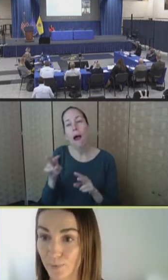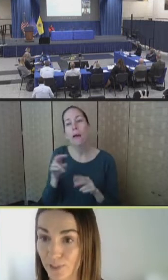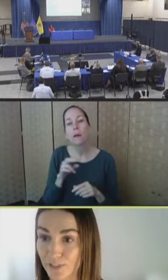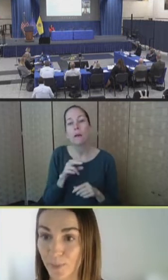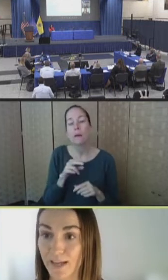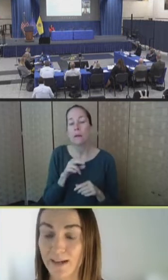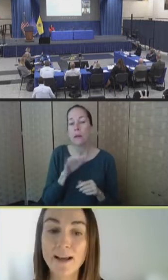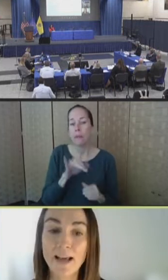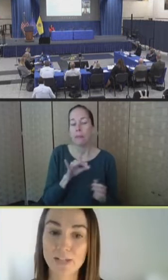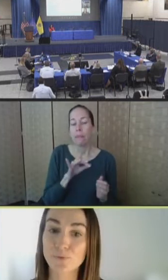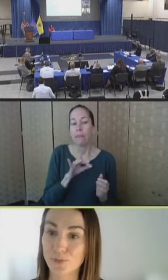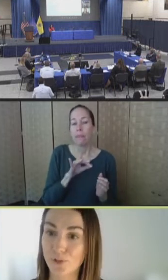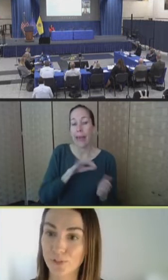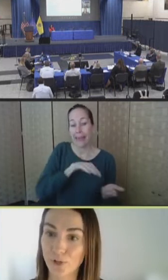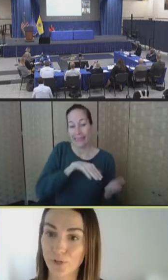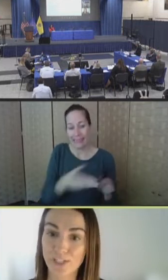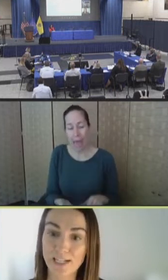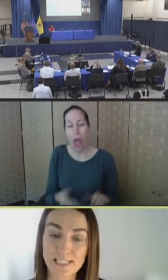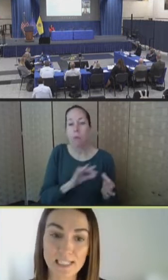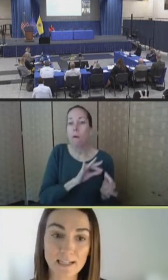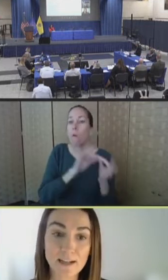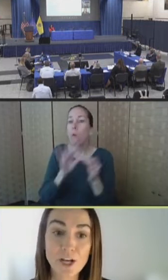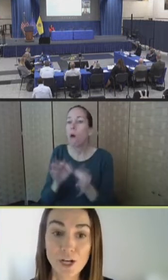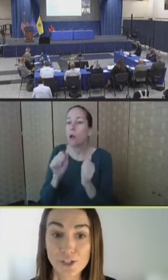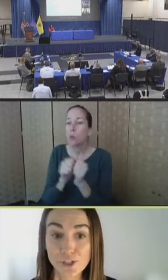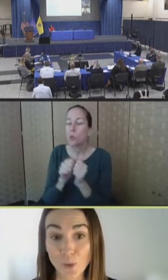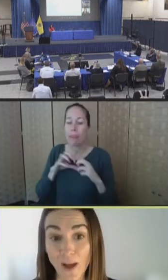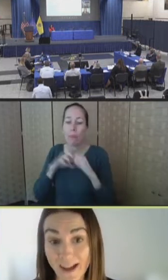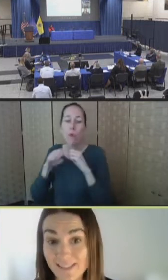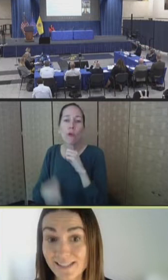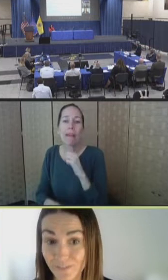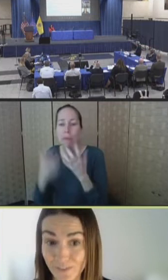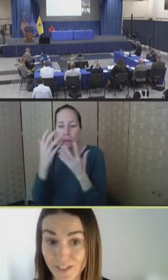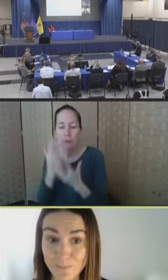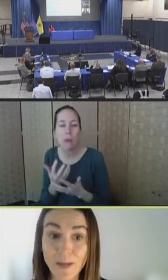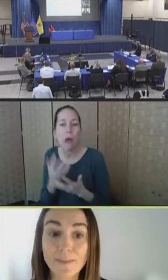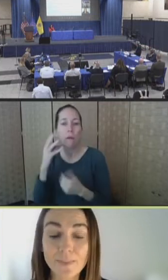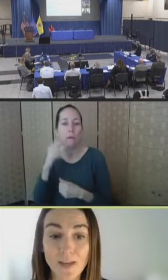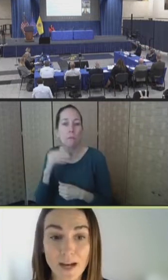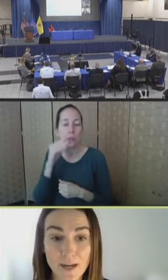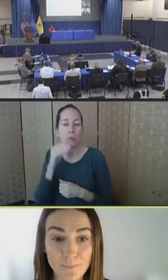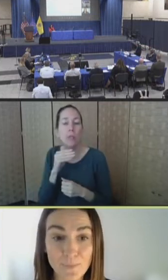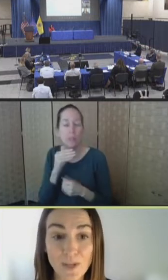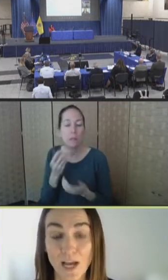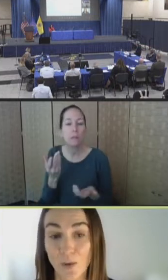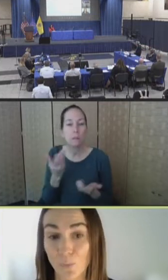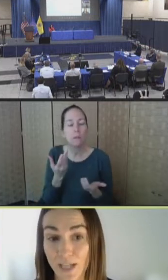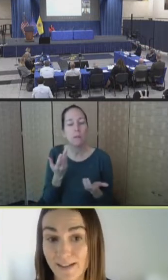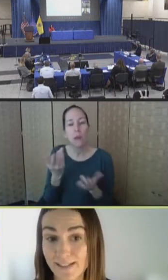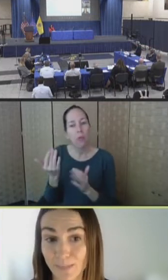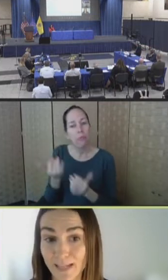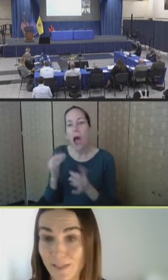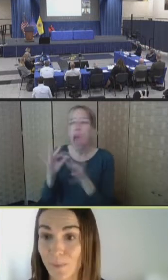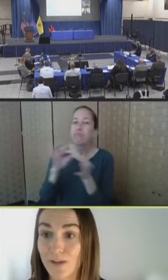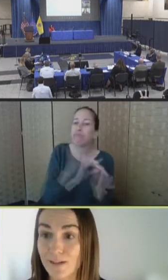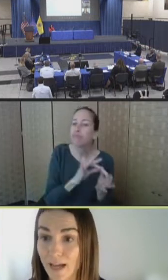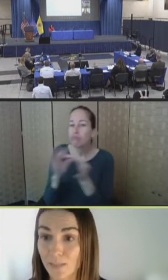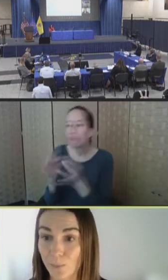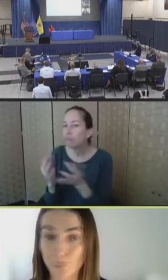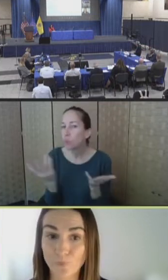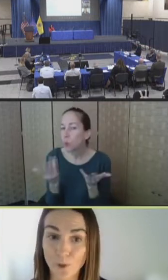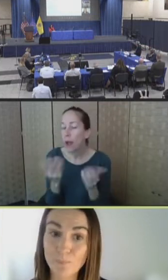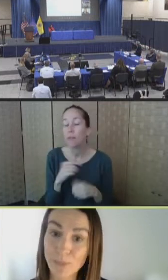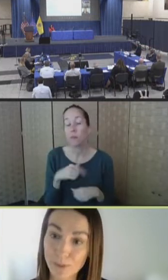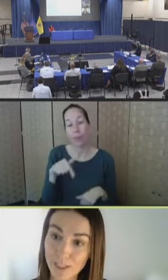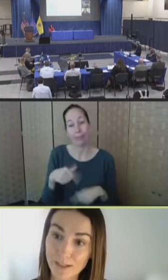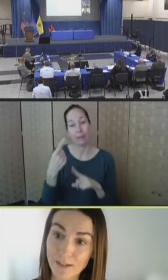bereavement as a result of COVID-19. So, as of this month, we estimate that about 9.4 million